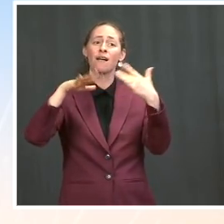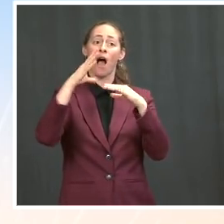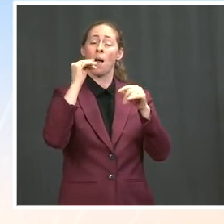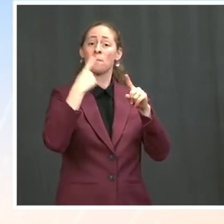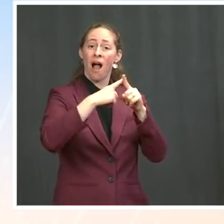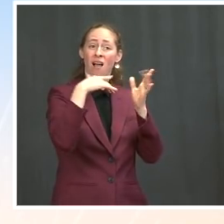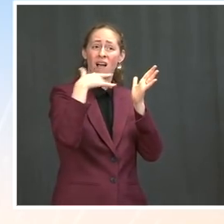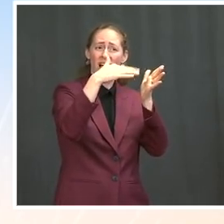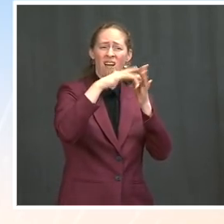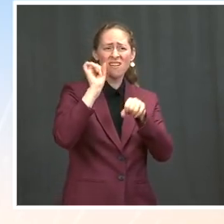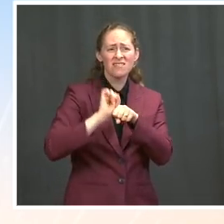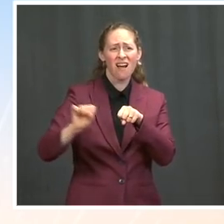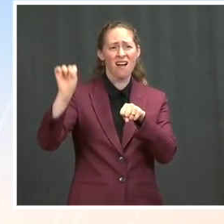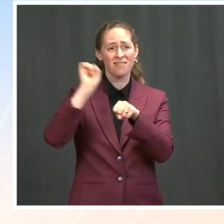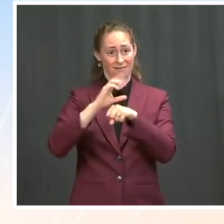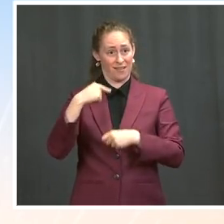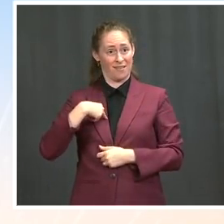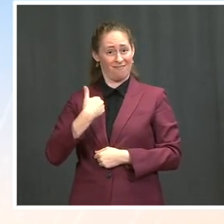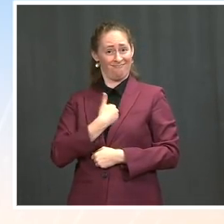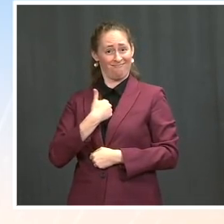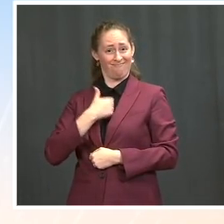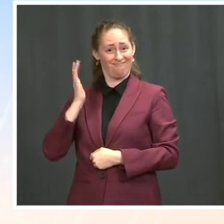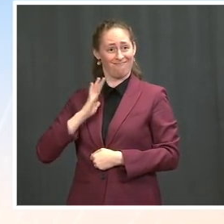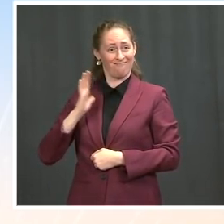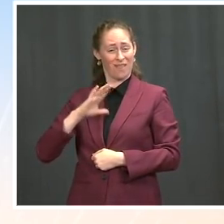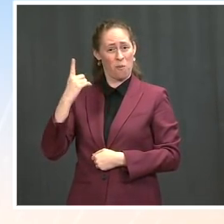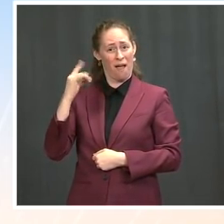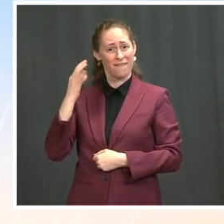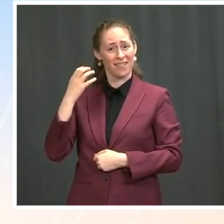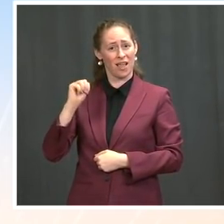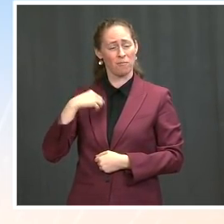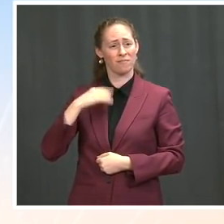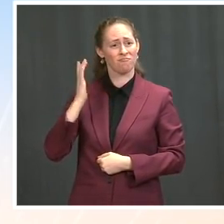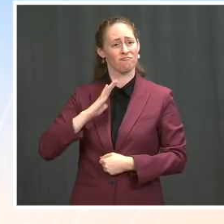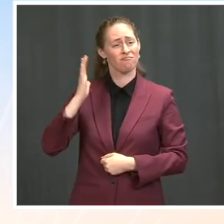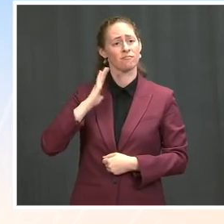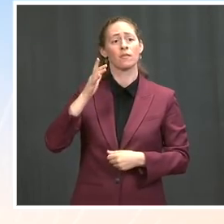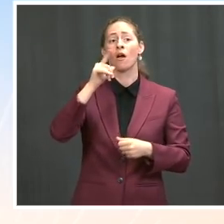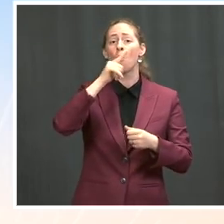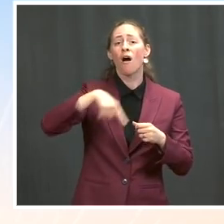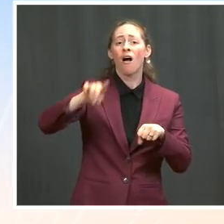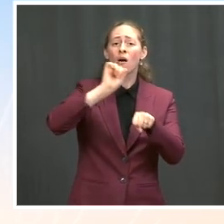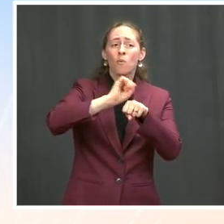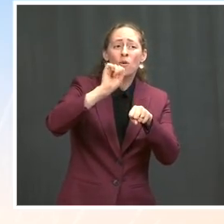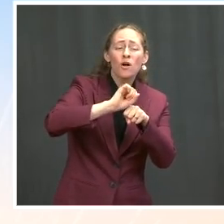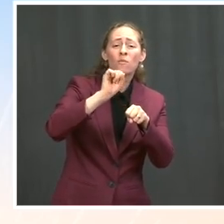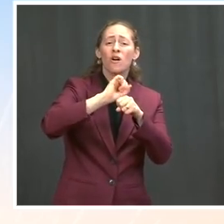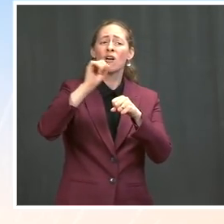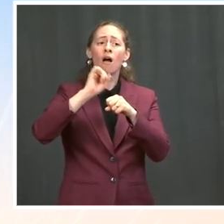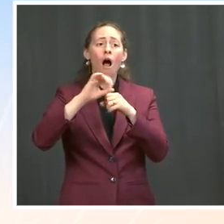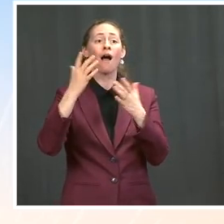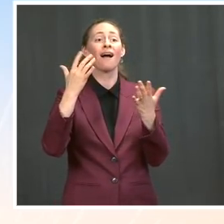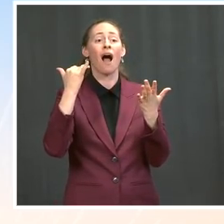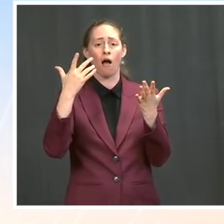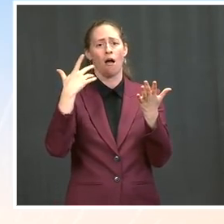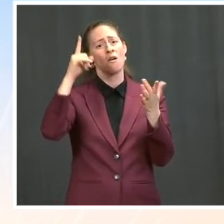And today's decision recognizes that, as with all Americans, their hard work should not be exploited. And the President believes that everyone who works